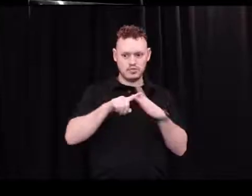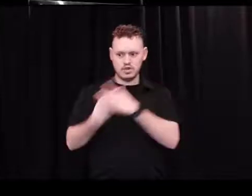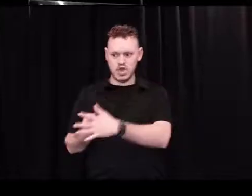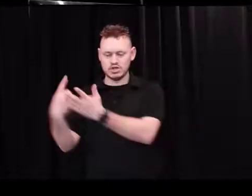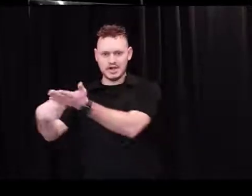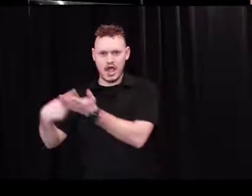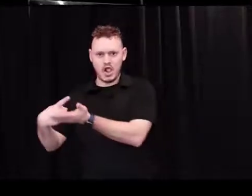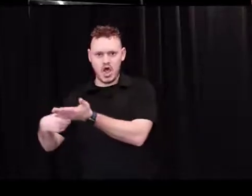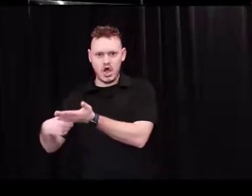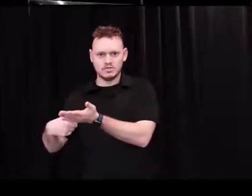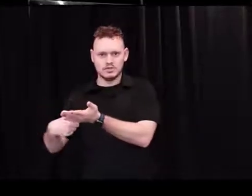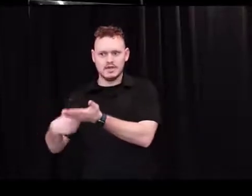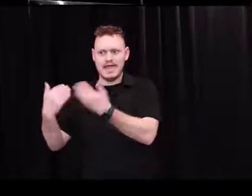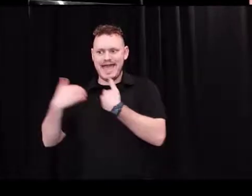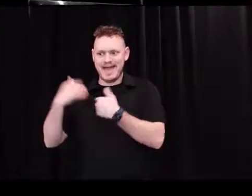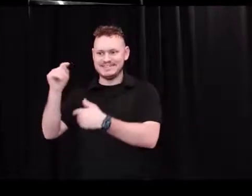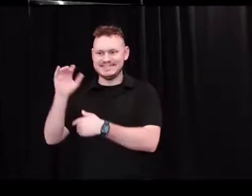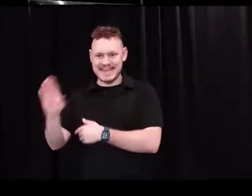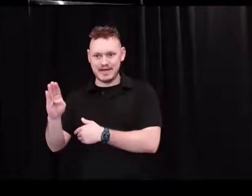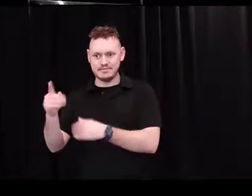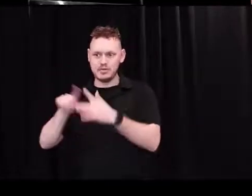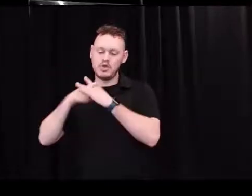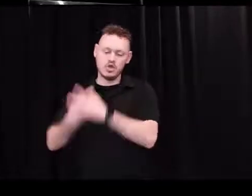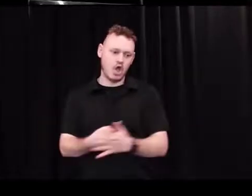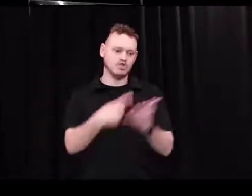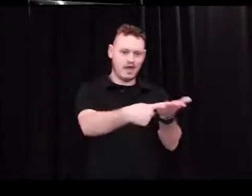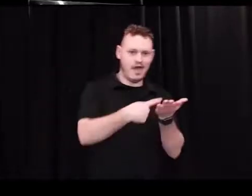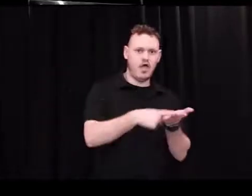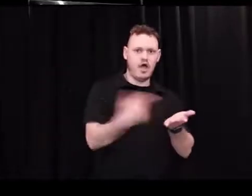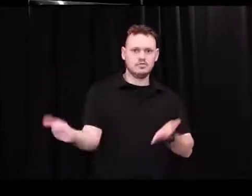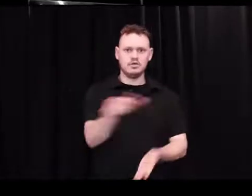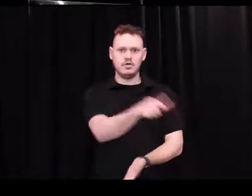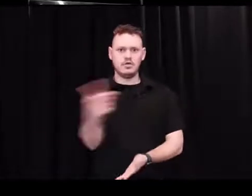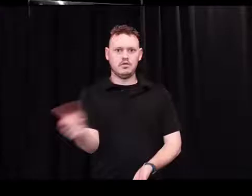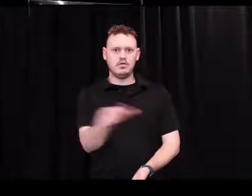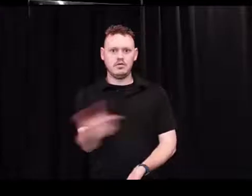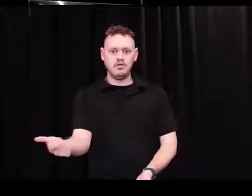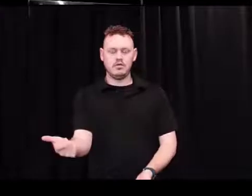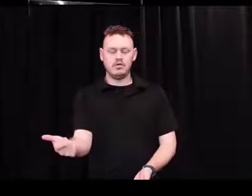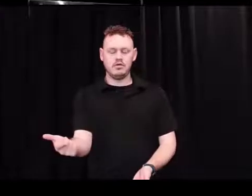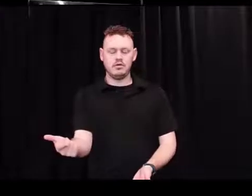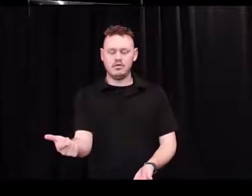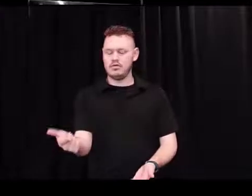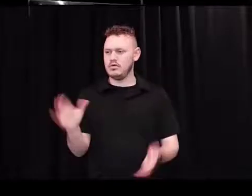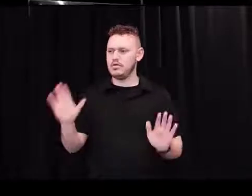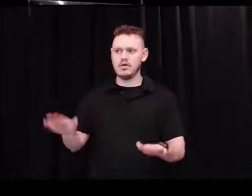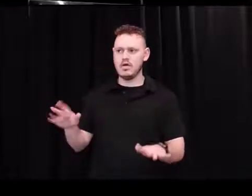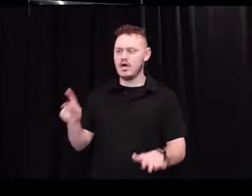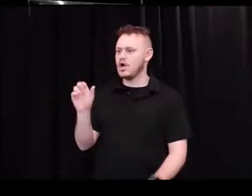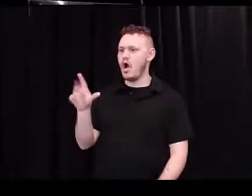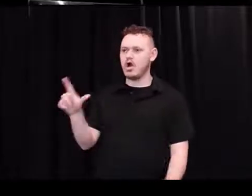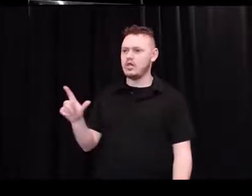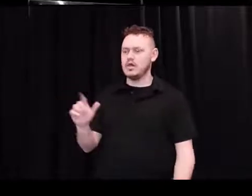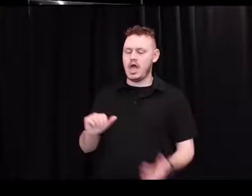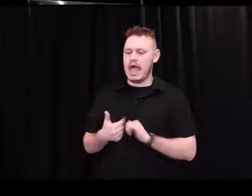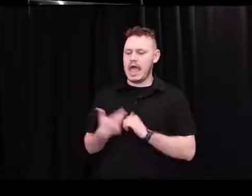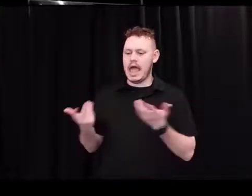had tabs in them that would launch dialogues. They said, "Carl how do we how do we make this